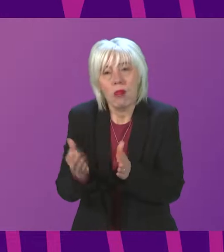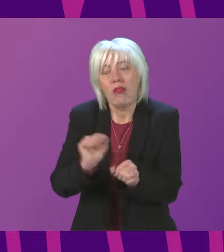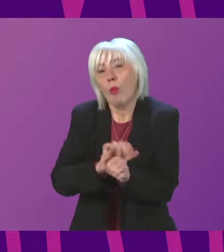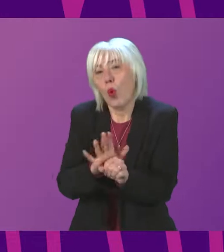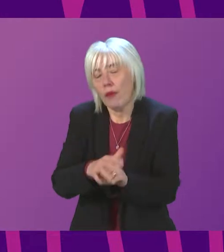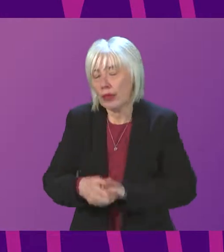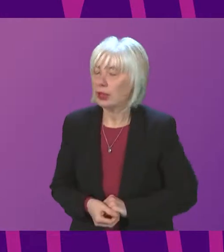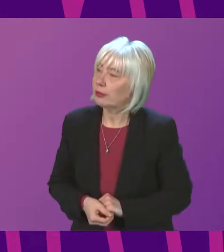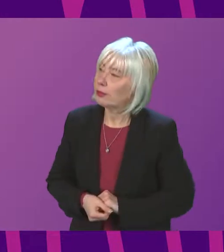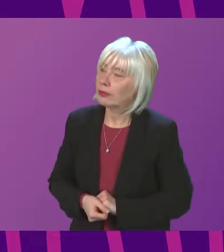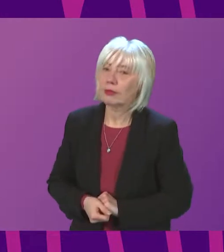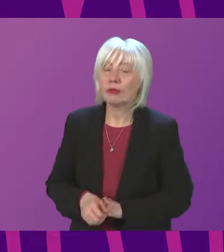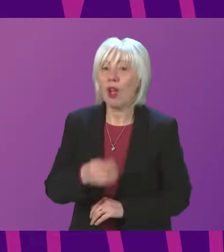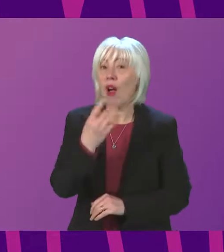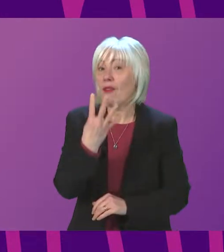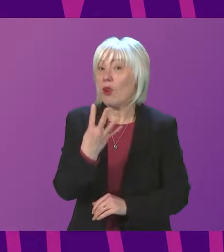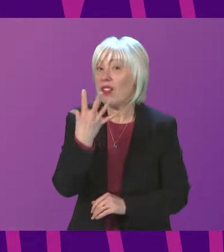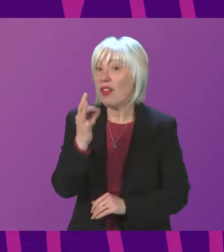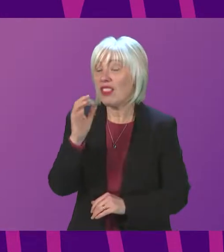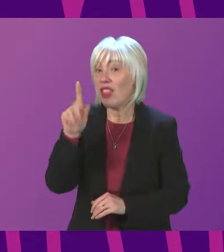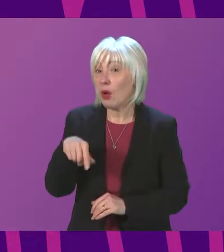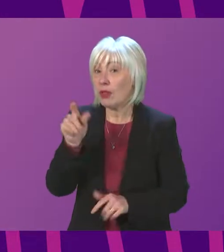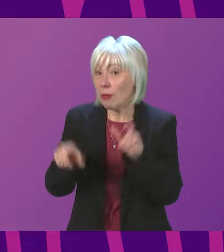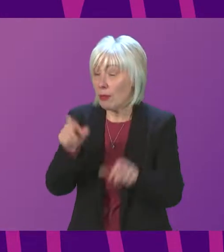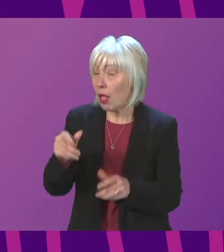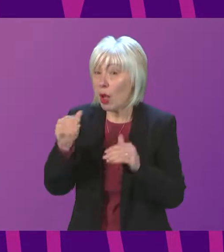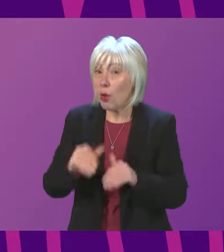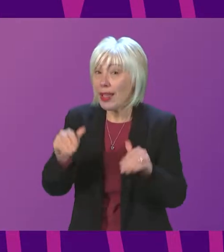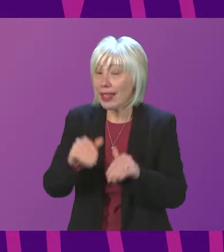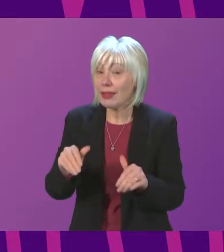There were 450,000 people on NHS waiting lists before the pandemic.